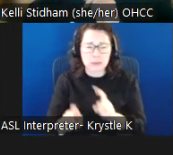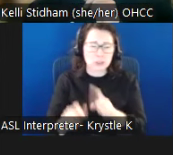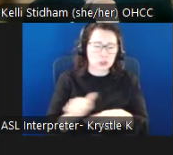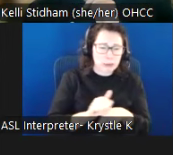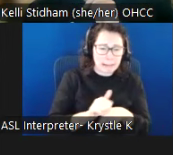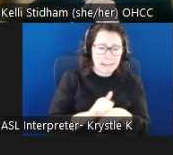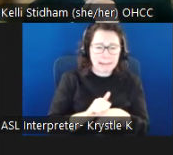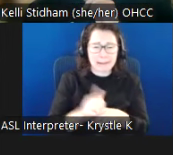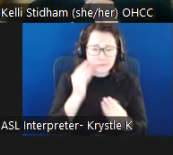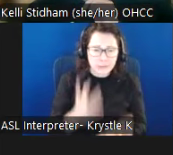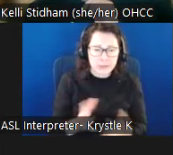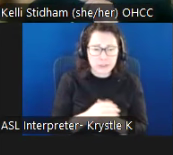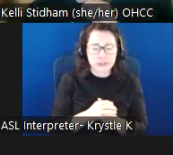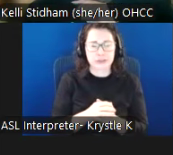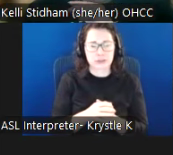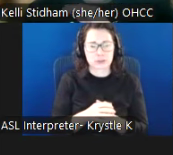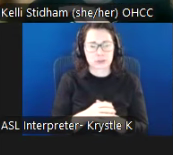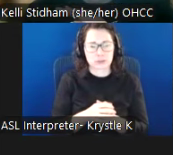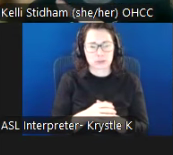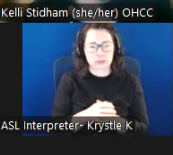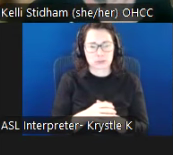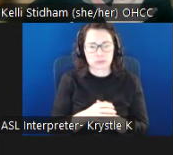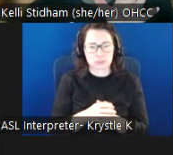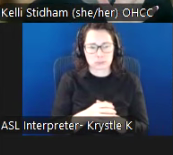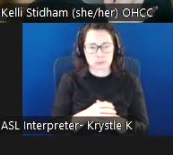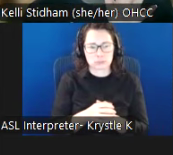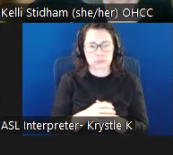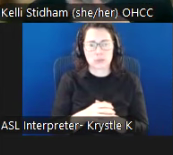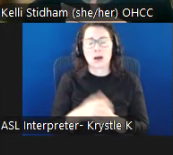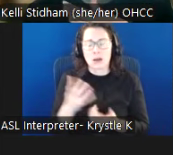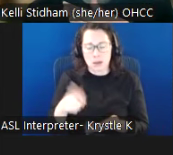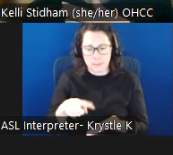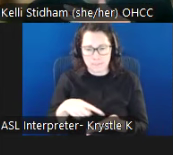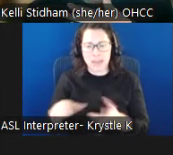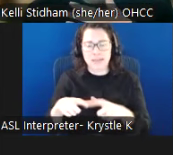any um